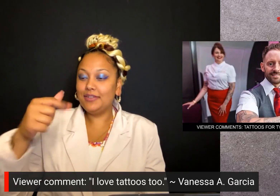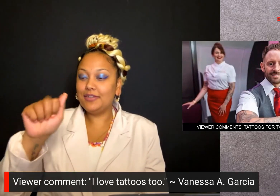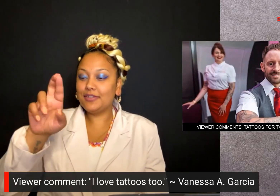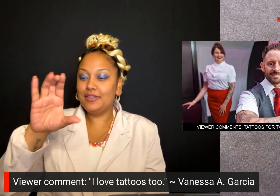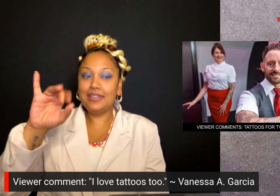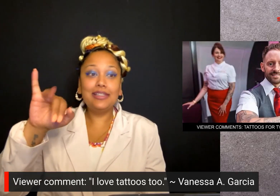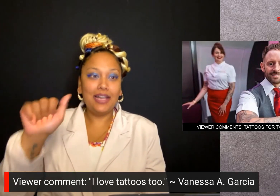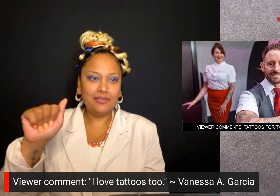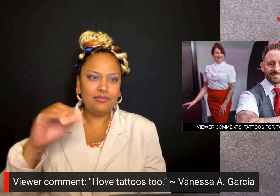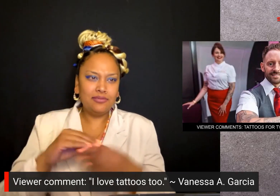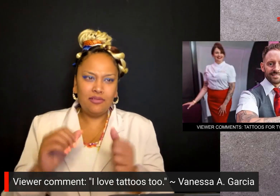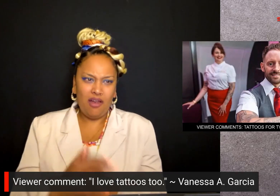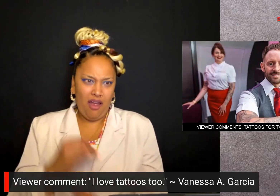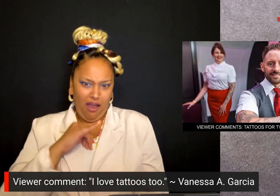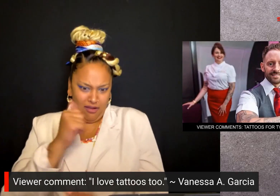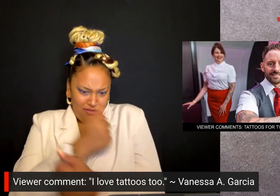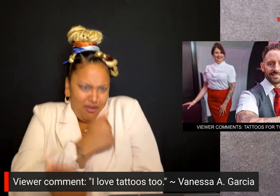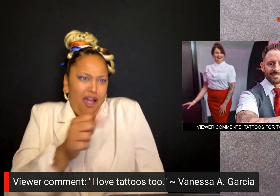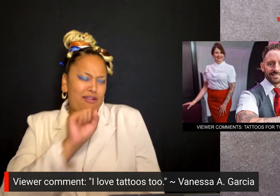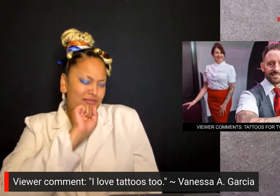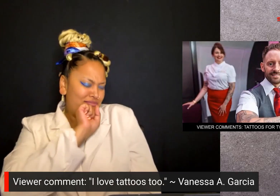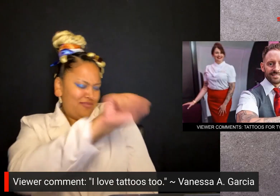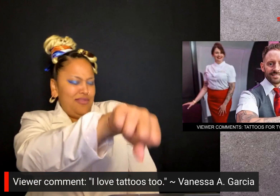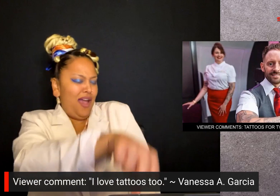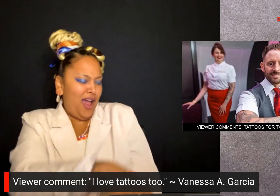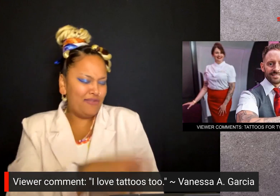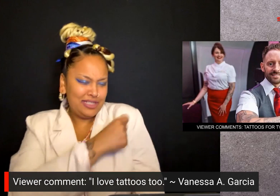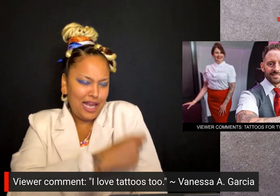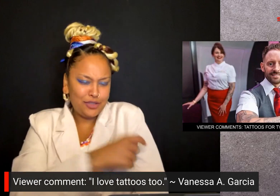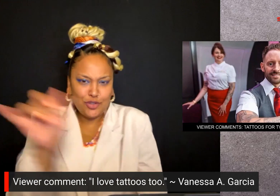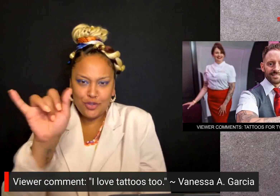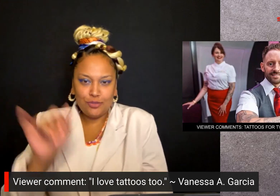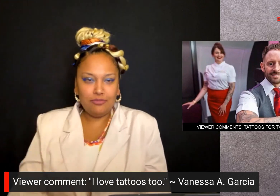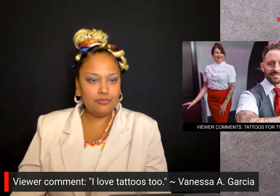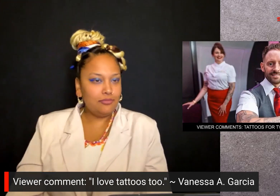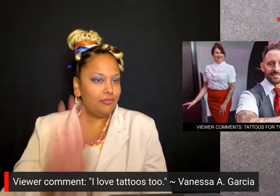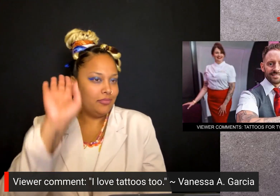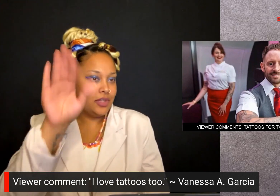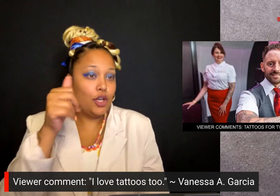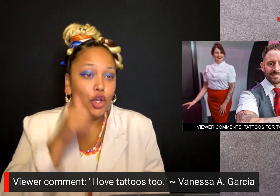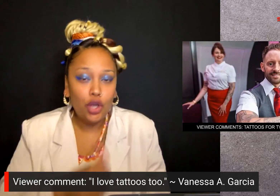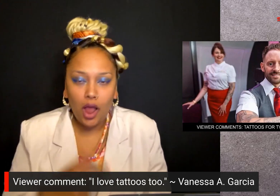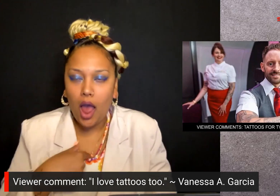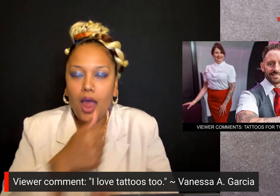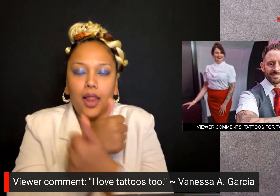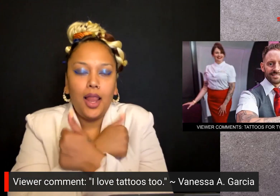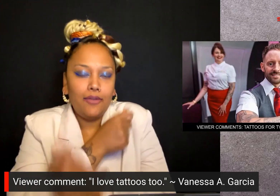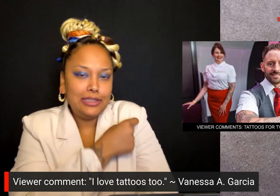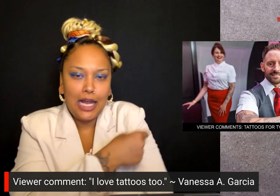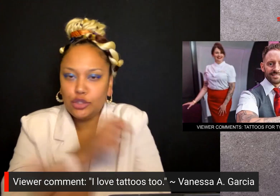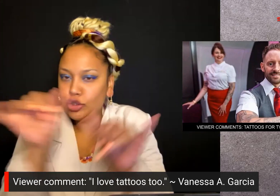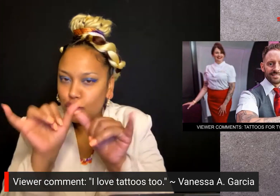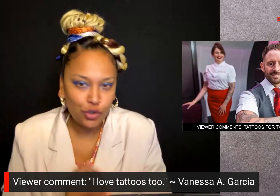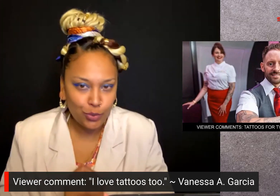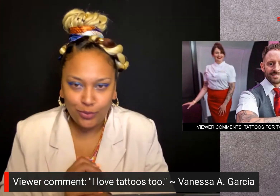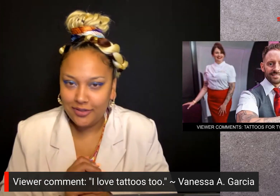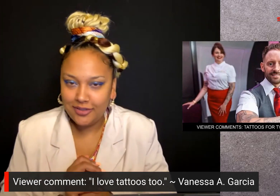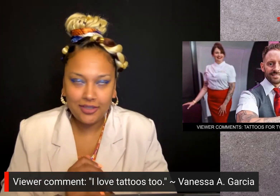and Vanessa A. Garcia said I love tattoos to o girl I love tattoos as well